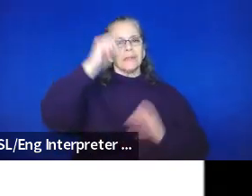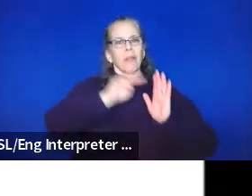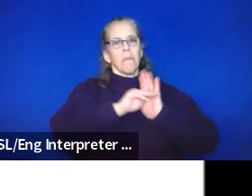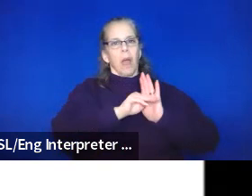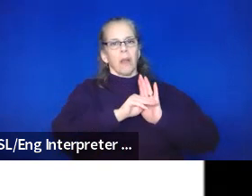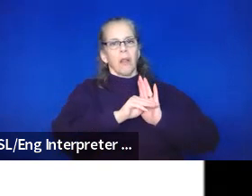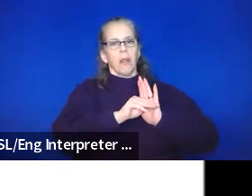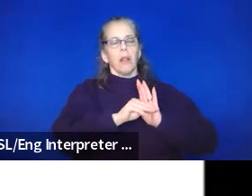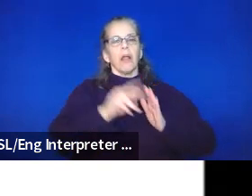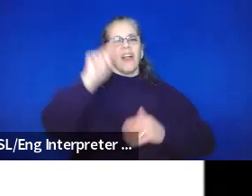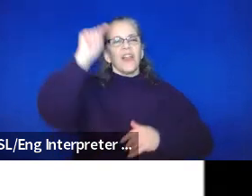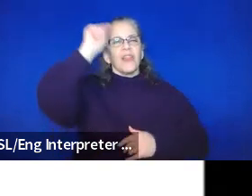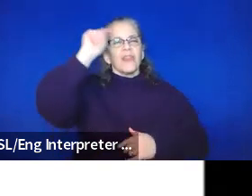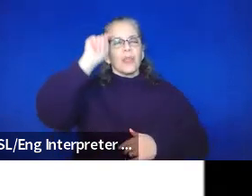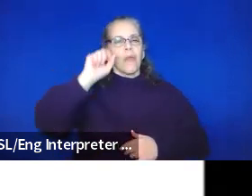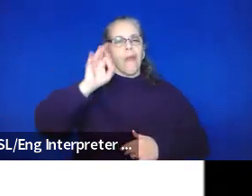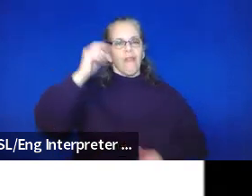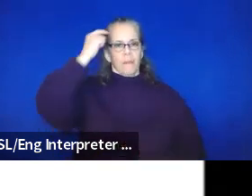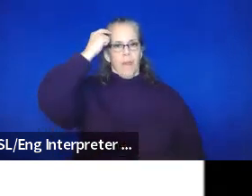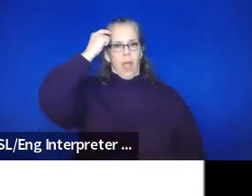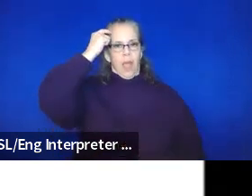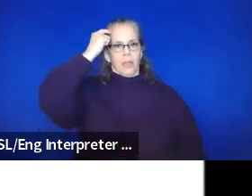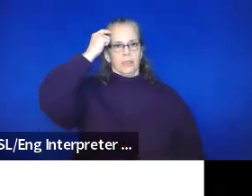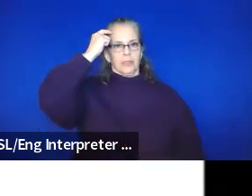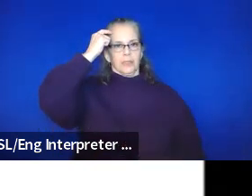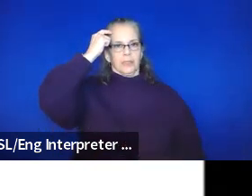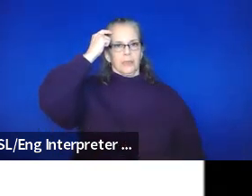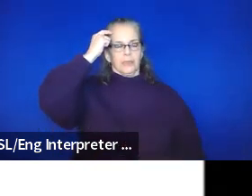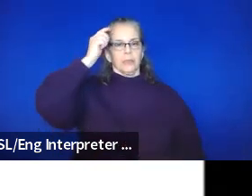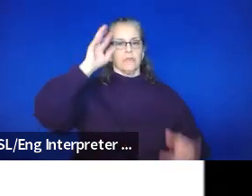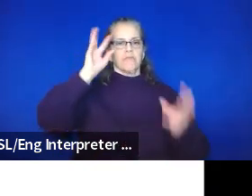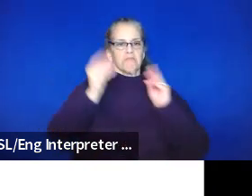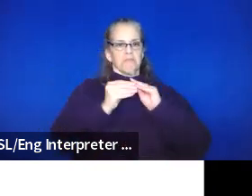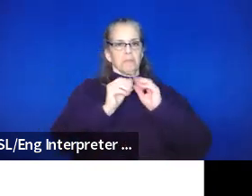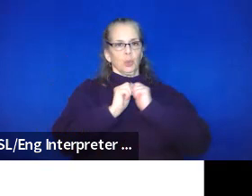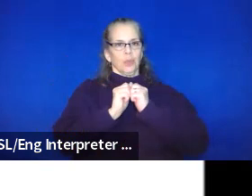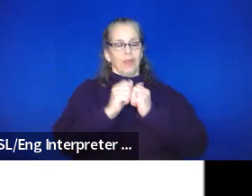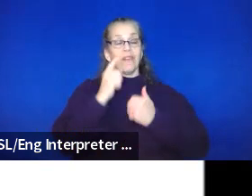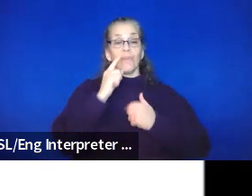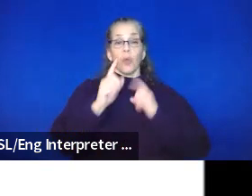And we put this together for discourse and for language. So we take information in and